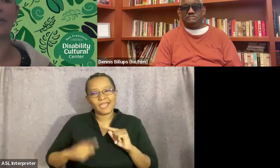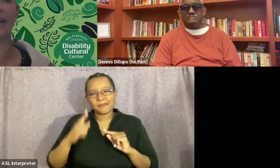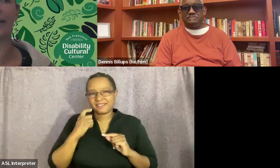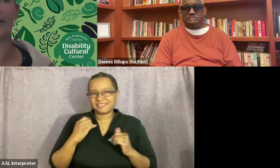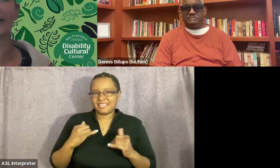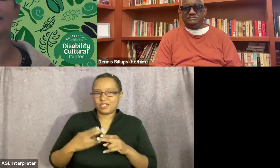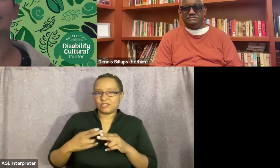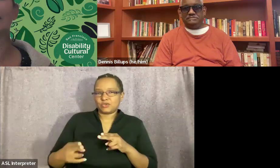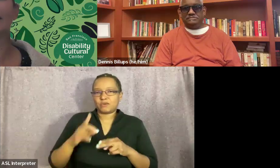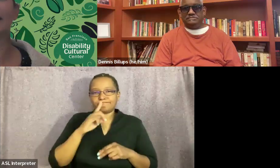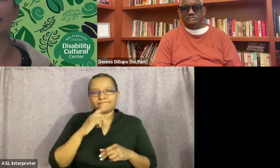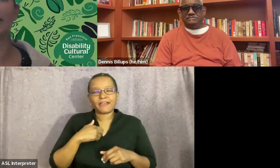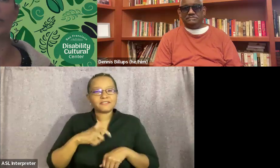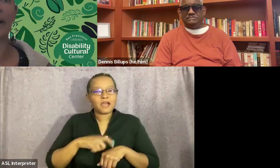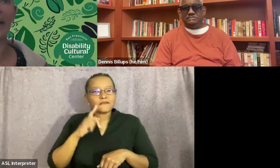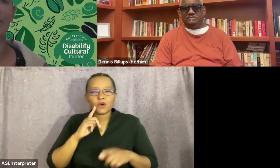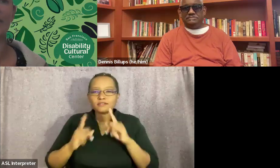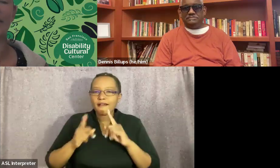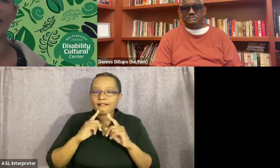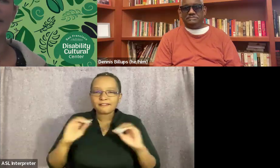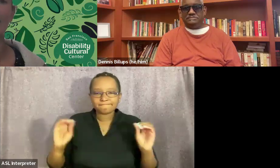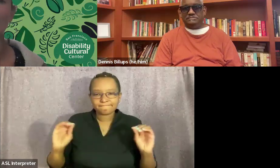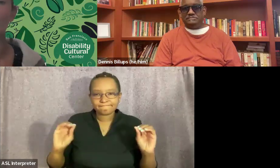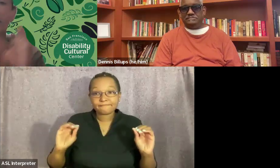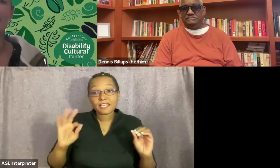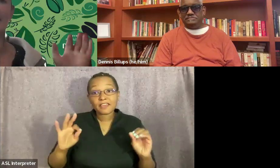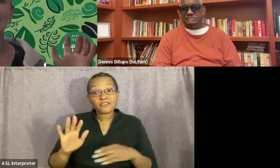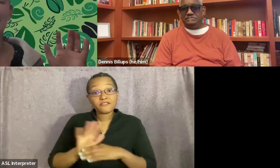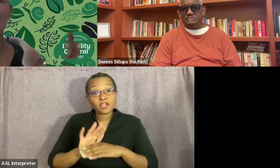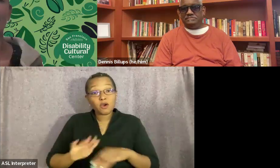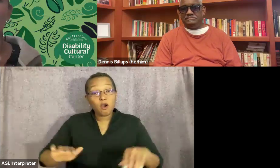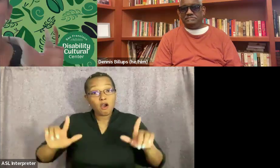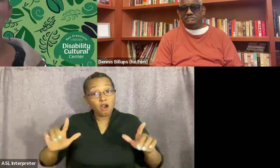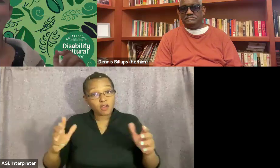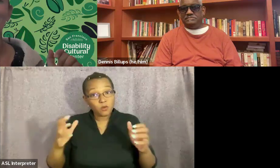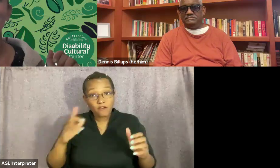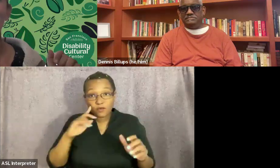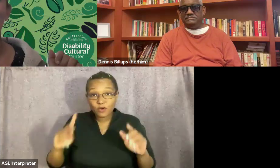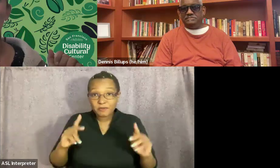for dialogue. If you want to have your video on so others can see we're all doing this together